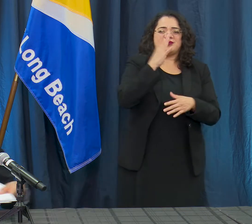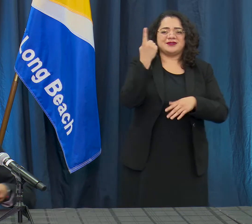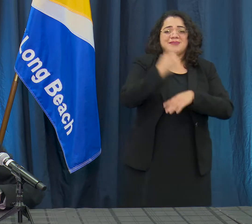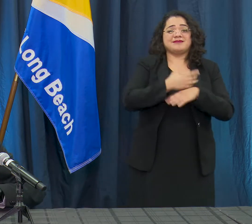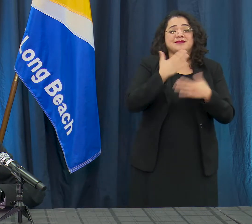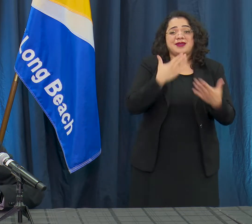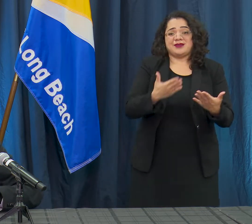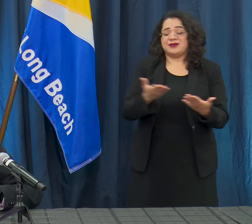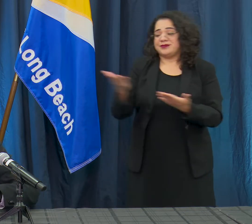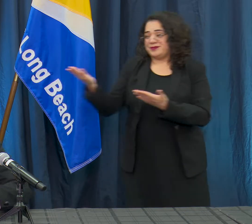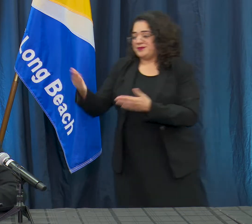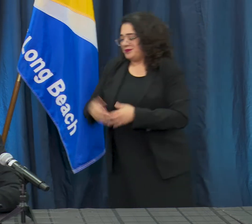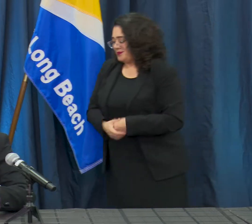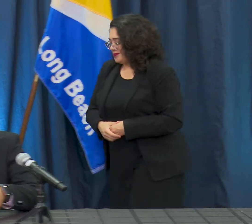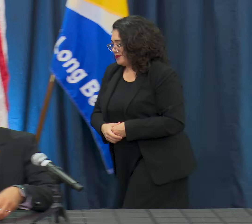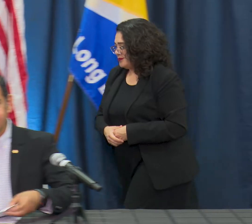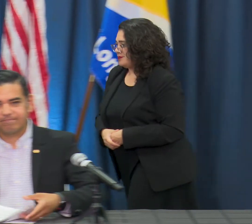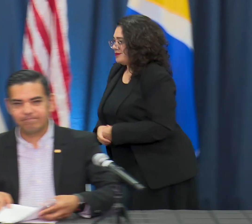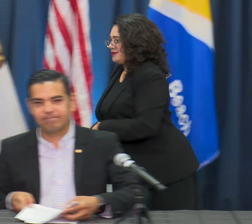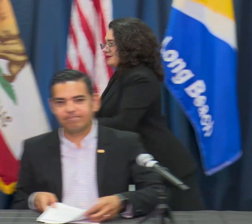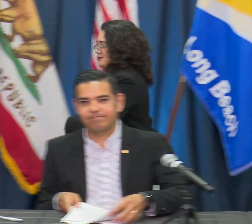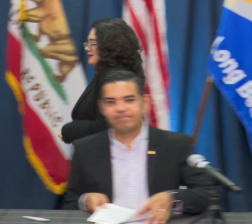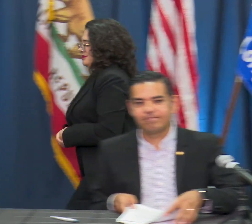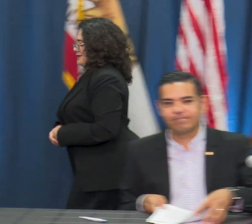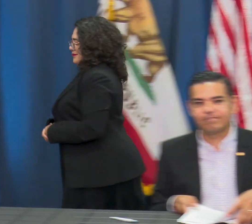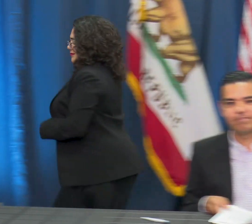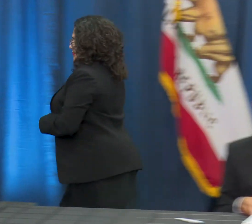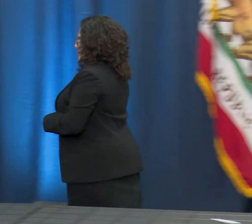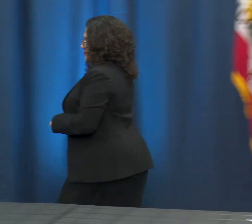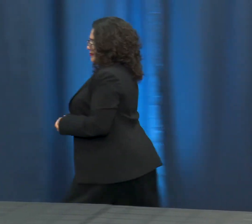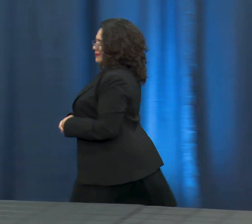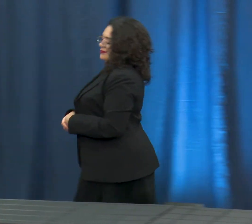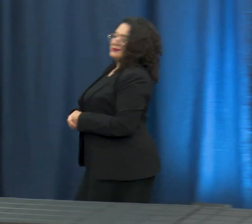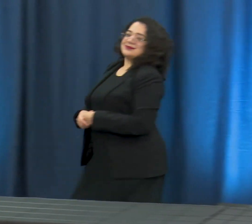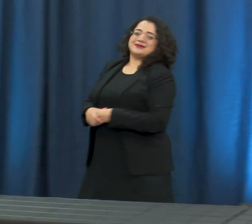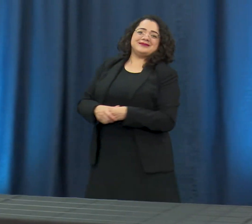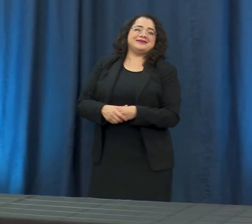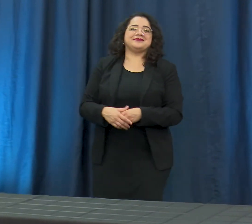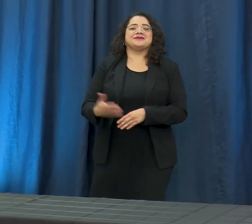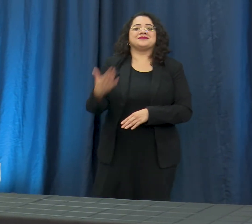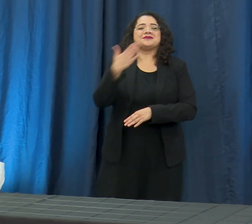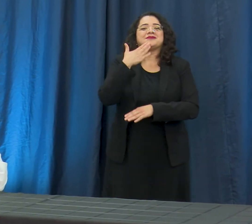Thank you Mayor. Good afternoon everyone. I'm gonna start by going over the